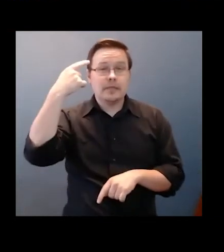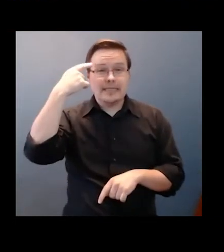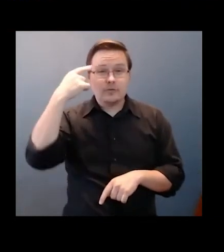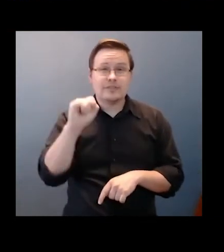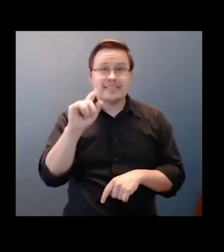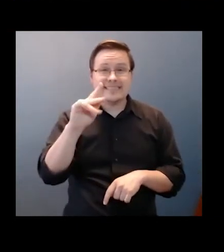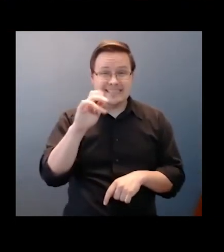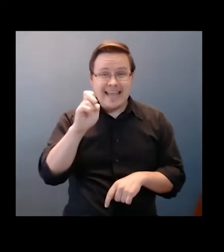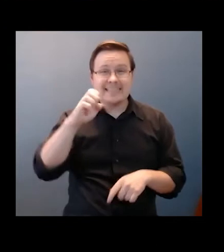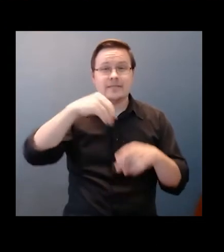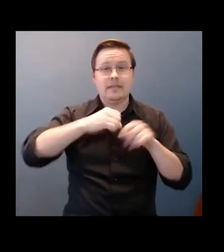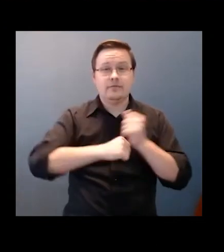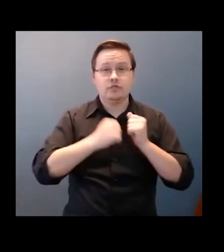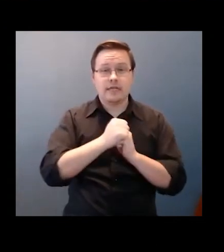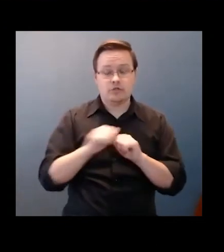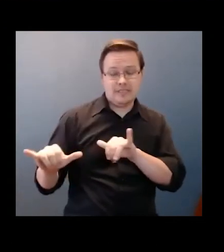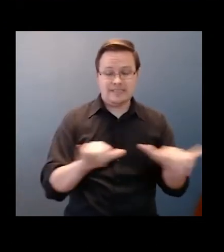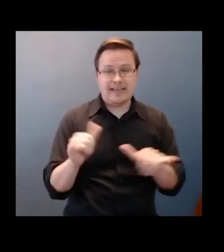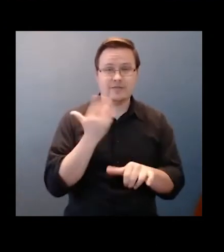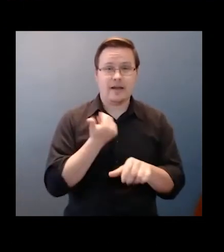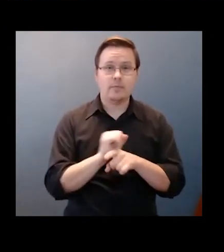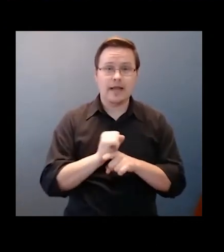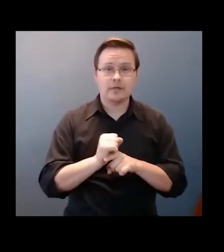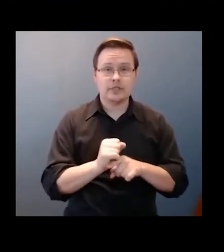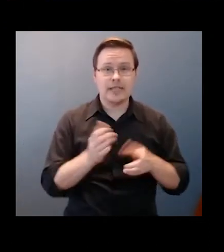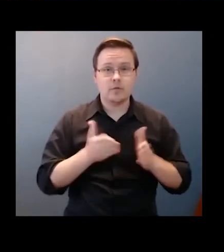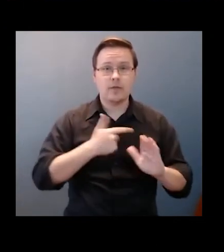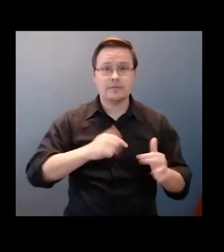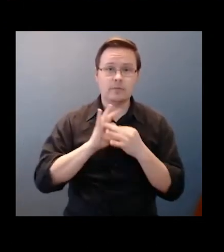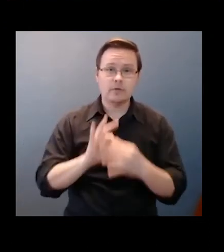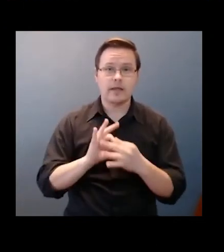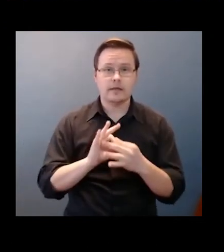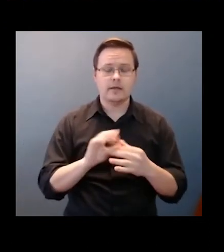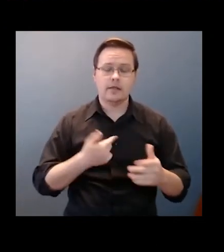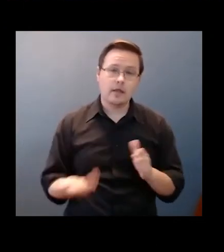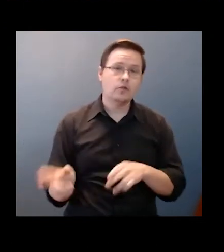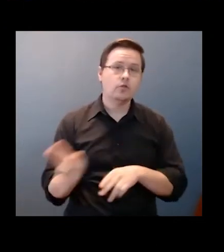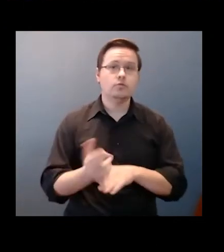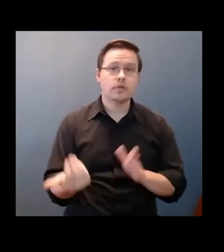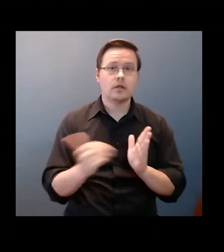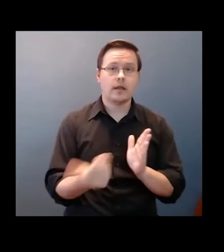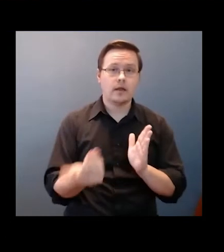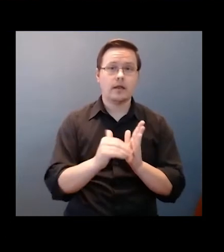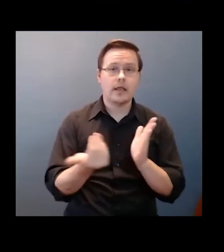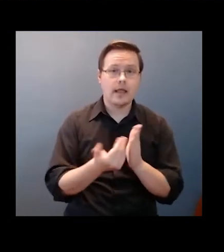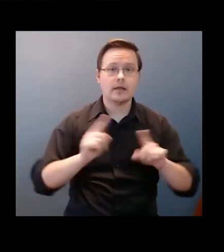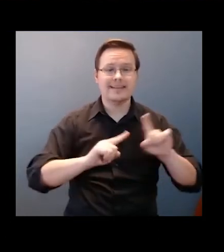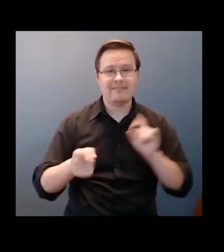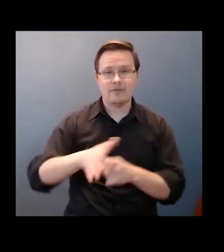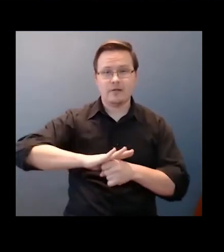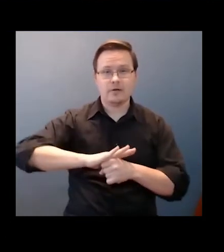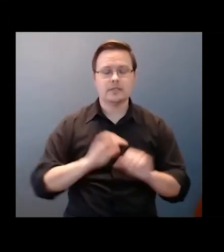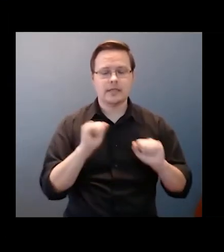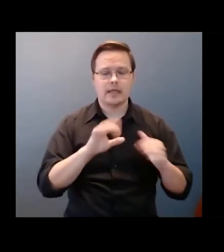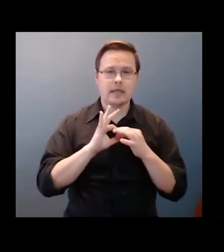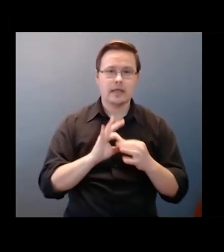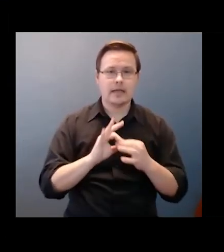The political stakes of infrastructure, or that they standardize our practices and our ways of relating to each other, they get reused over and over again in different domains.